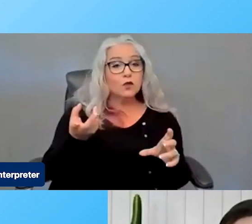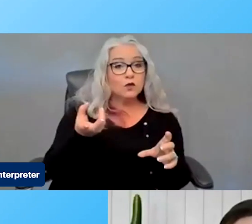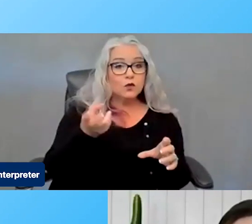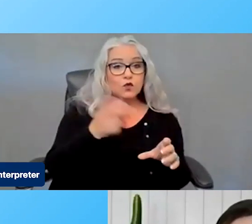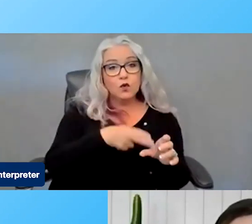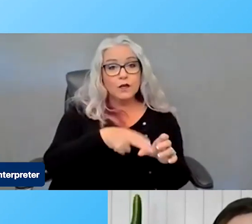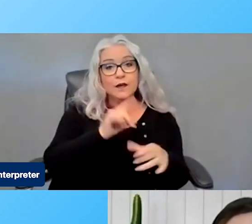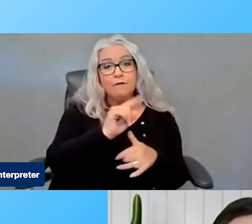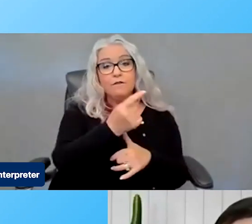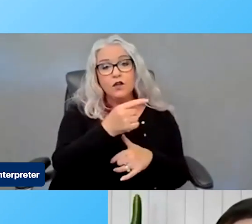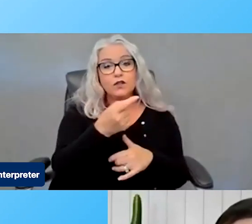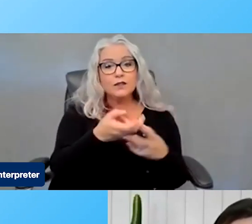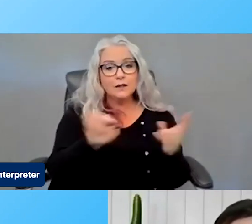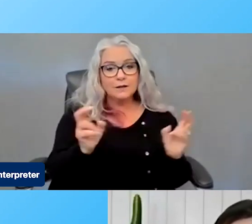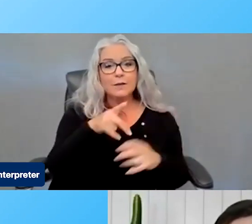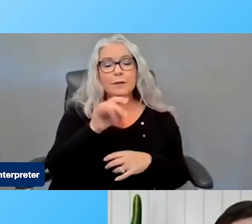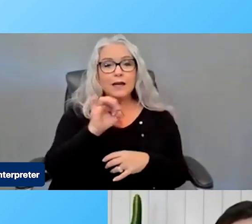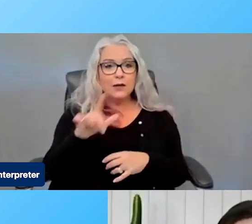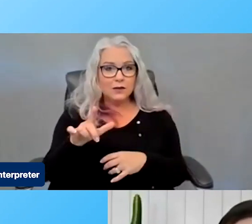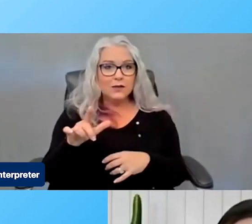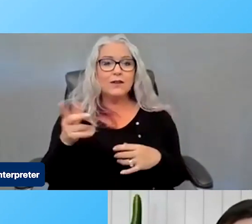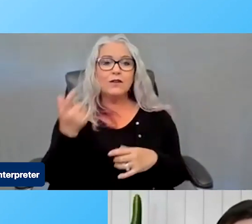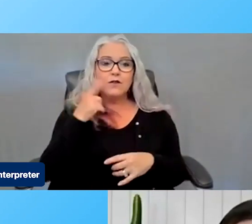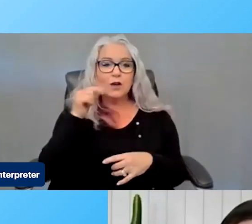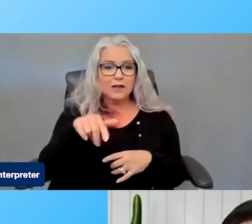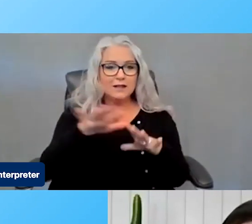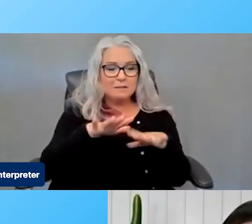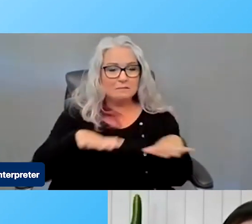panel so it's good to be virtually back in this space.